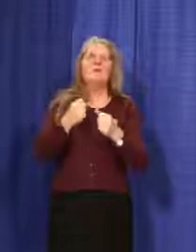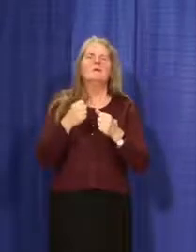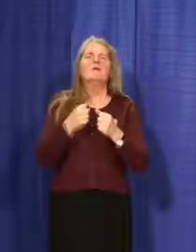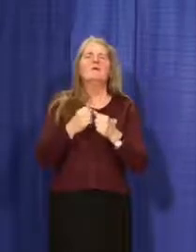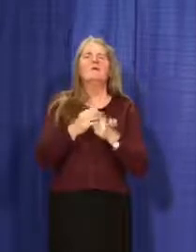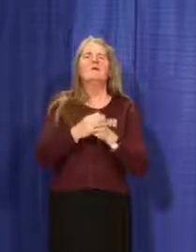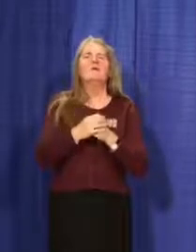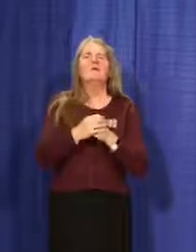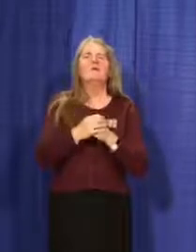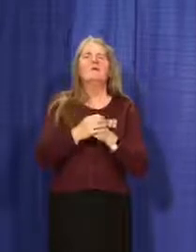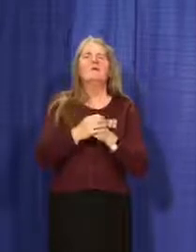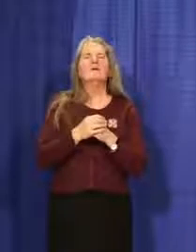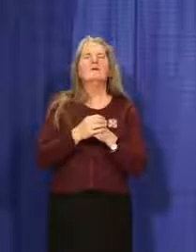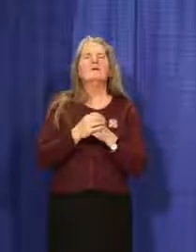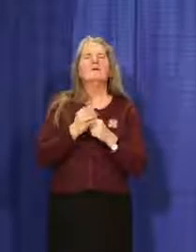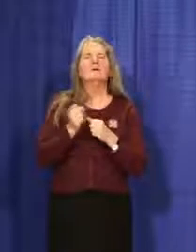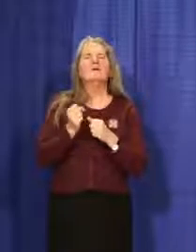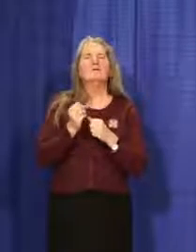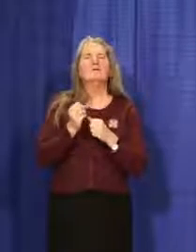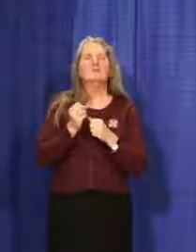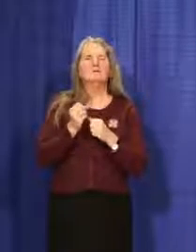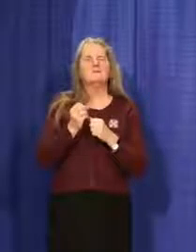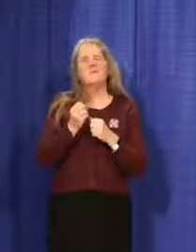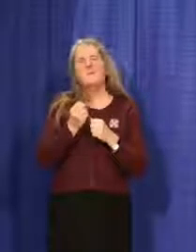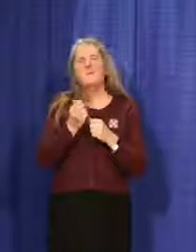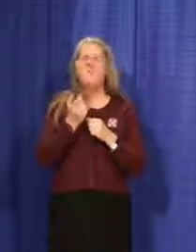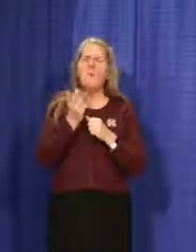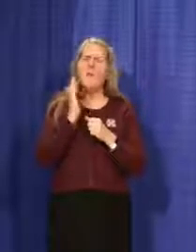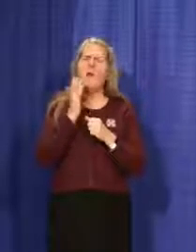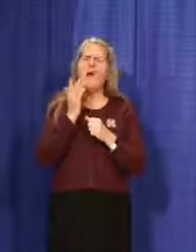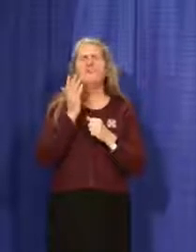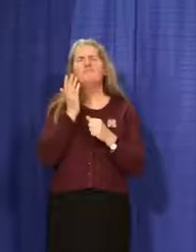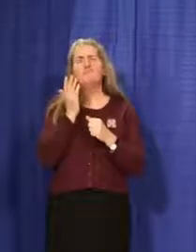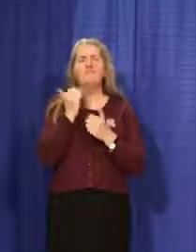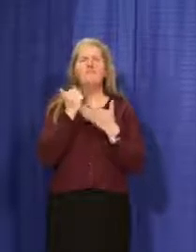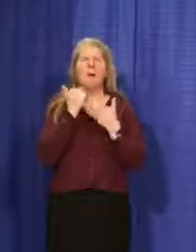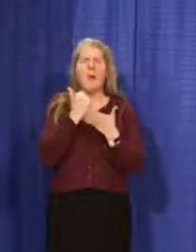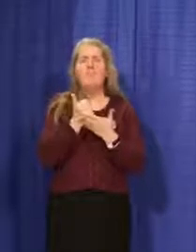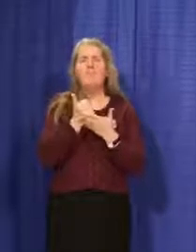So what I want to say is it has likely a modest added benefit,